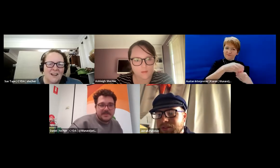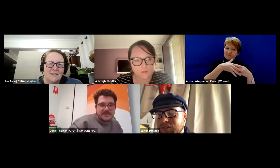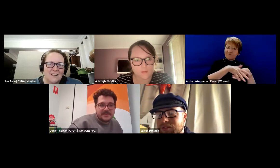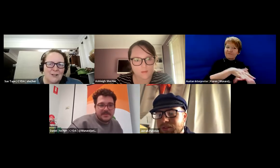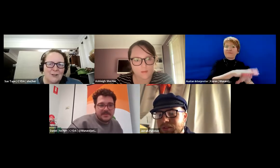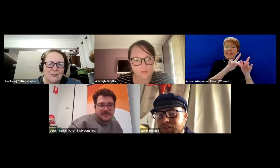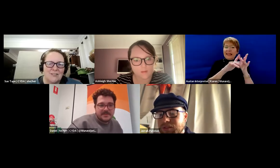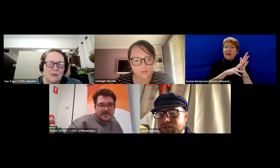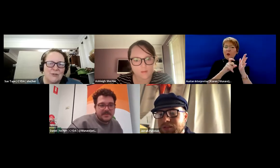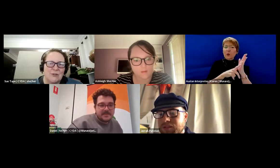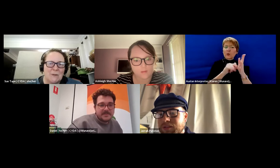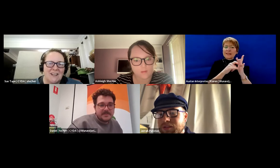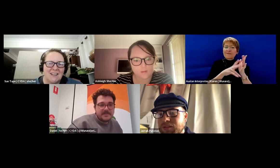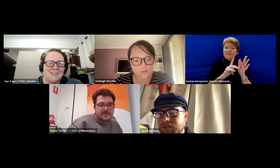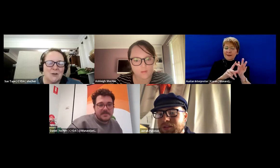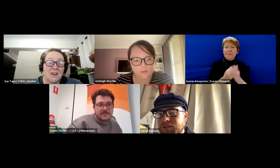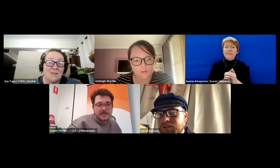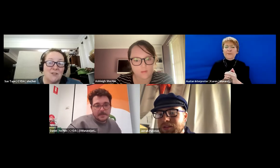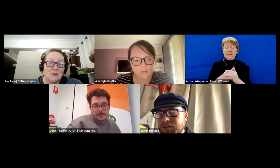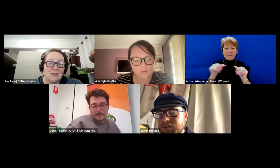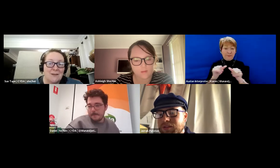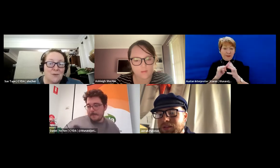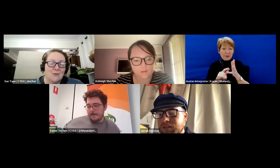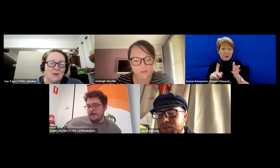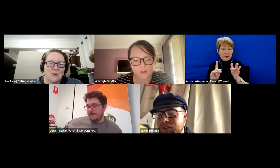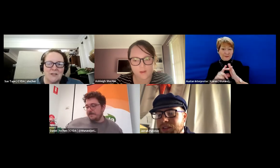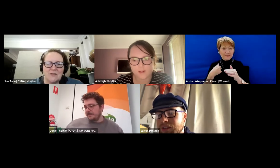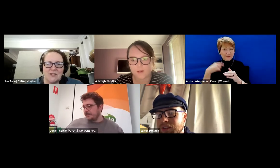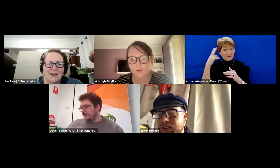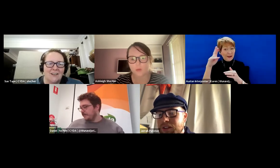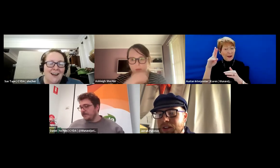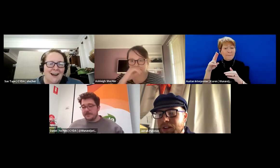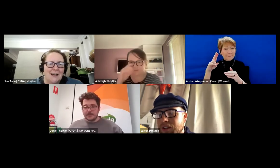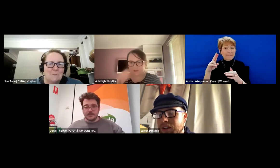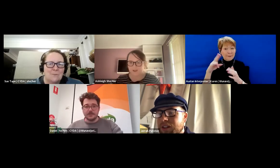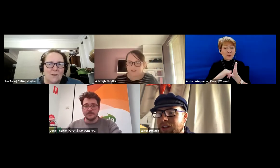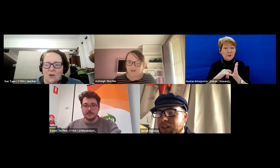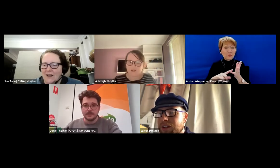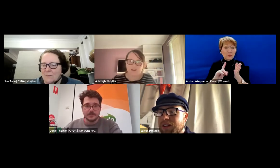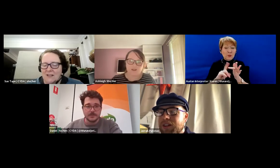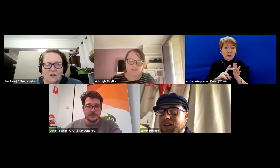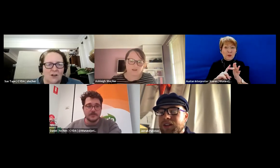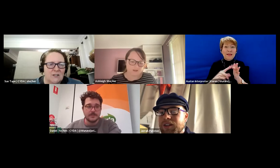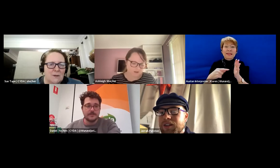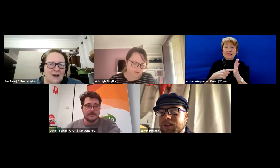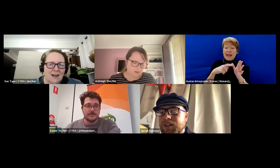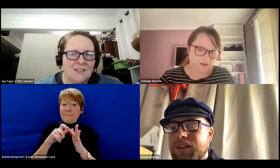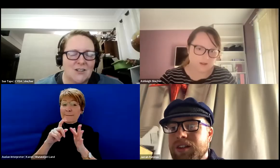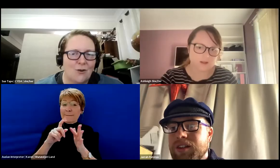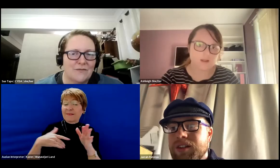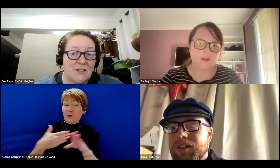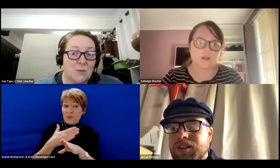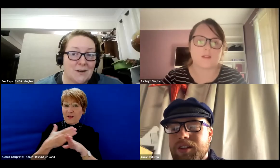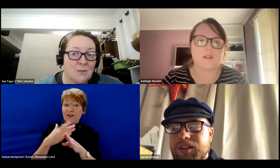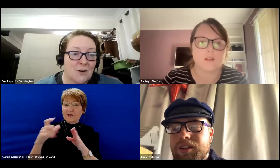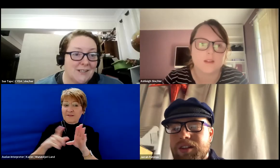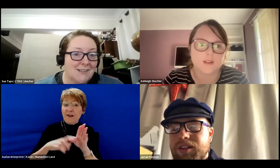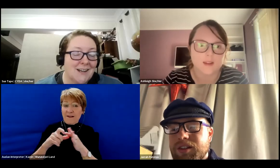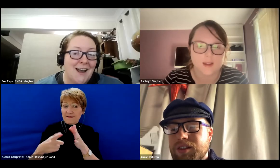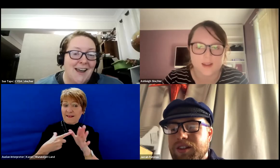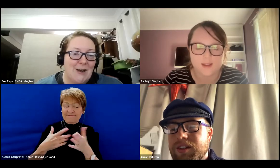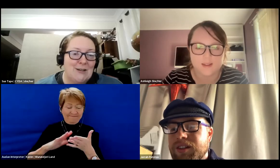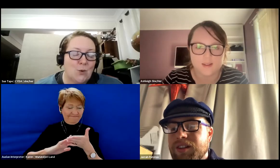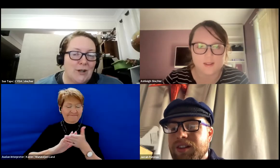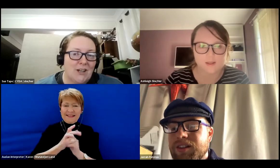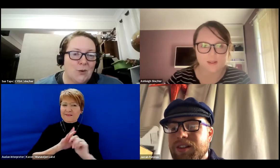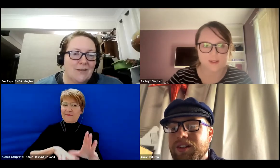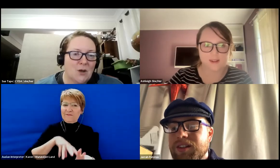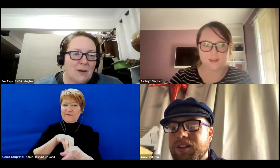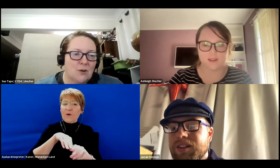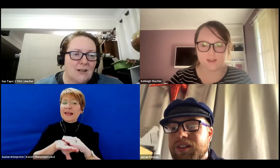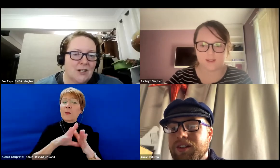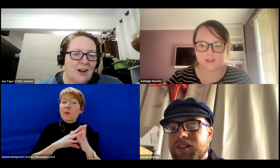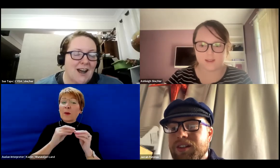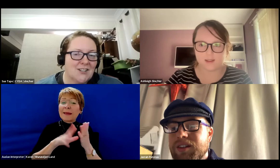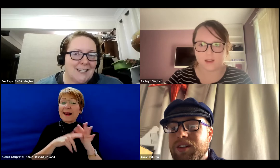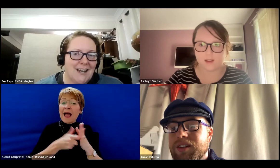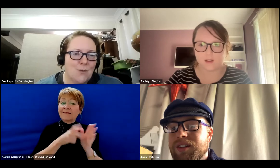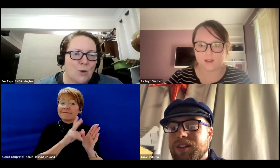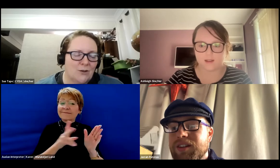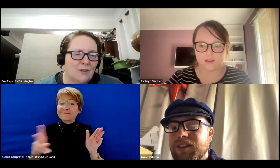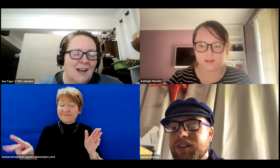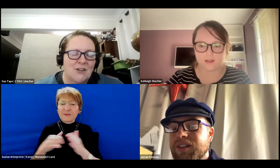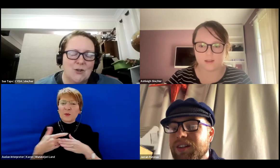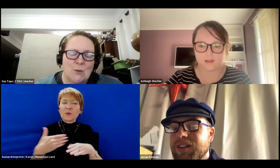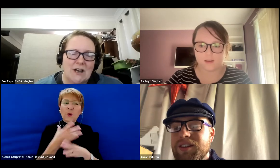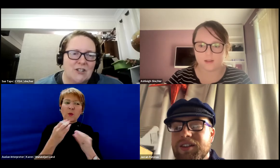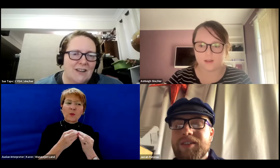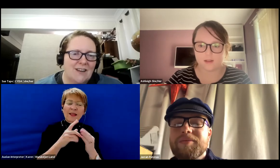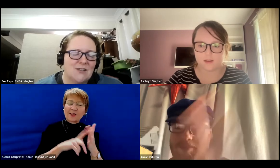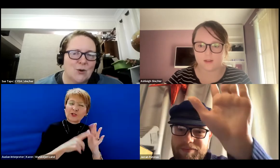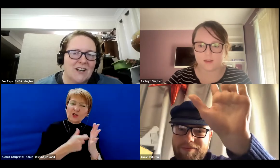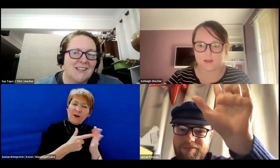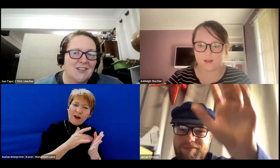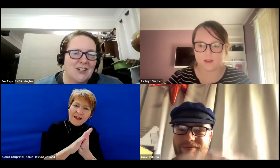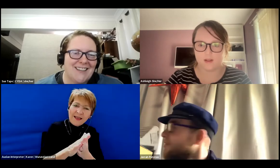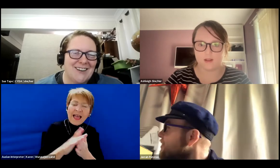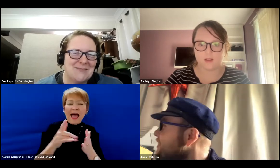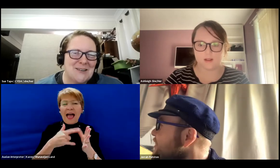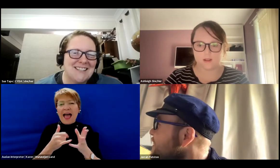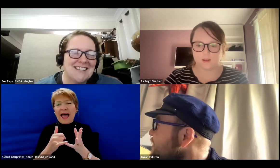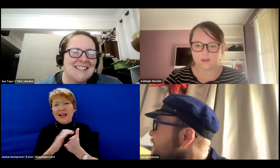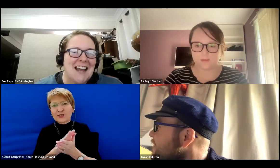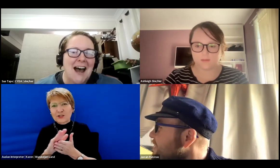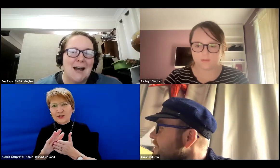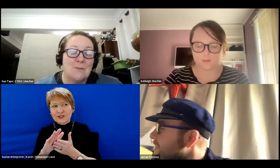Thank you, Daniel so speaking so my name is Sue tape I also work for cider, and I have been delighted to be part of this webinar process and working with young people like Tara Ashley and will to share their stories and share their experiences.